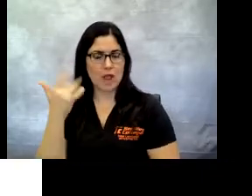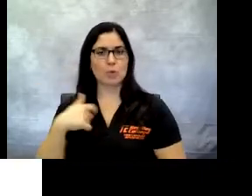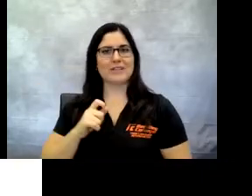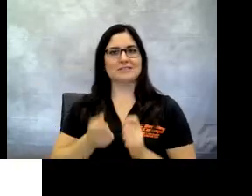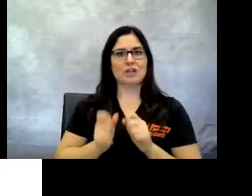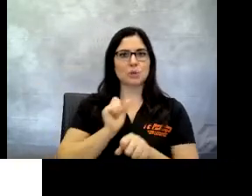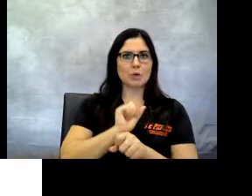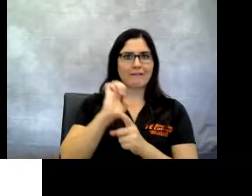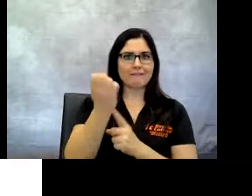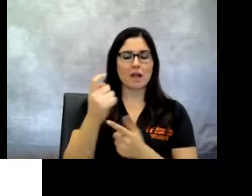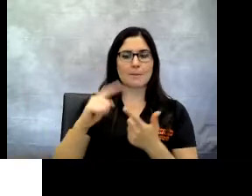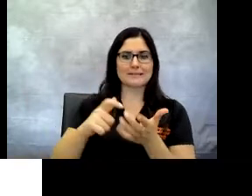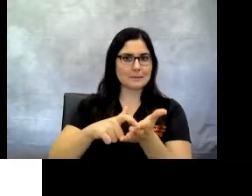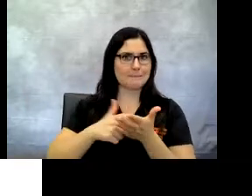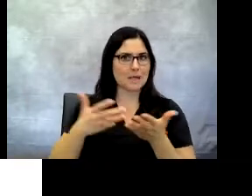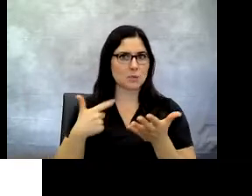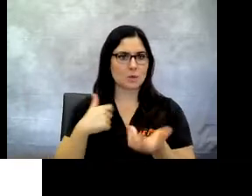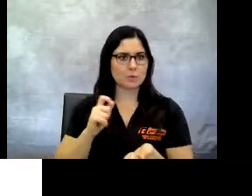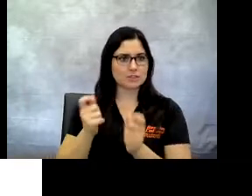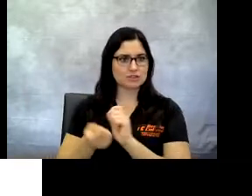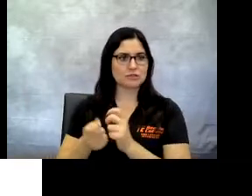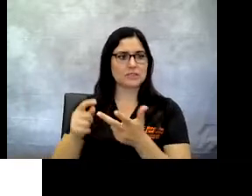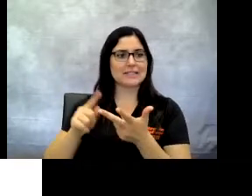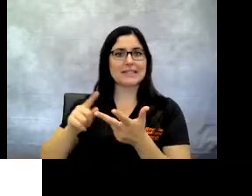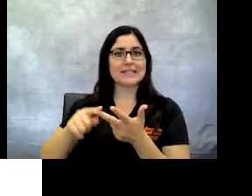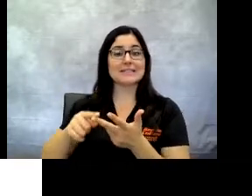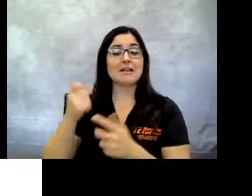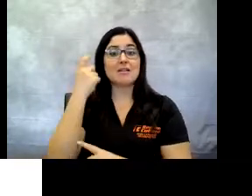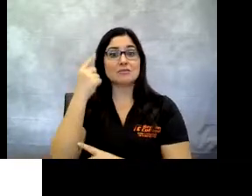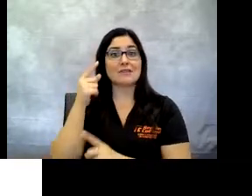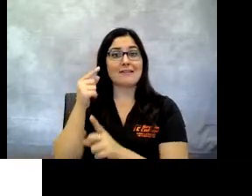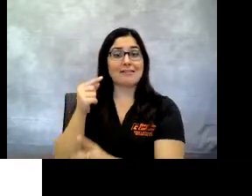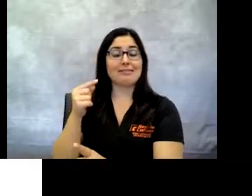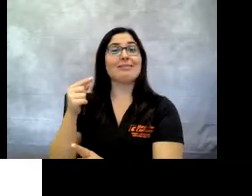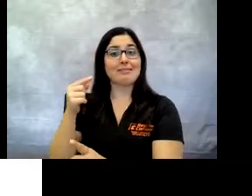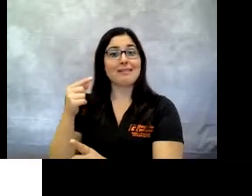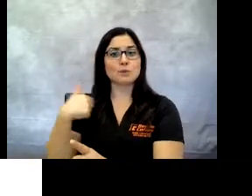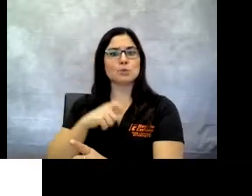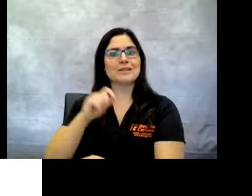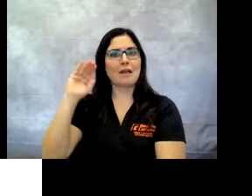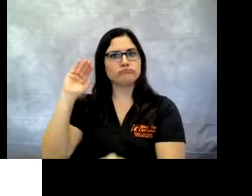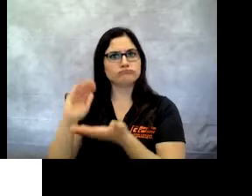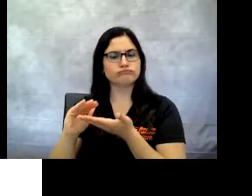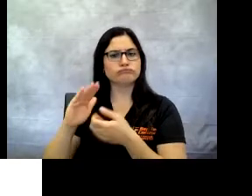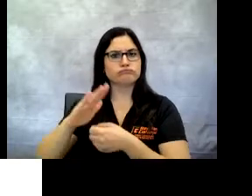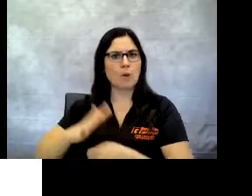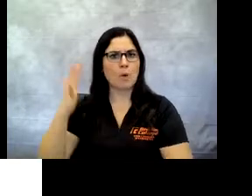And requirements of our job and our work environments in order to account for. The mental health of employees, of.